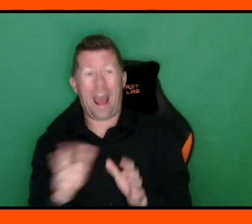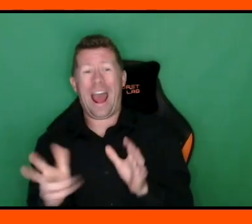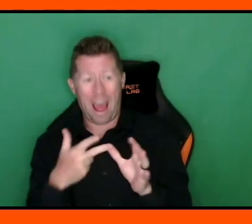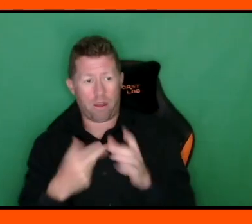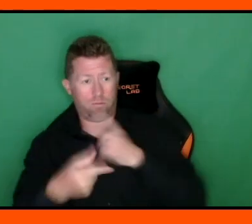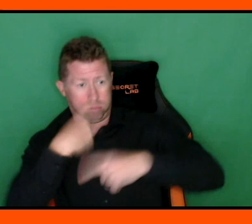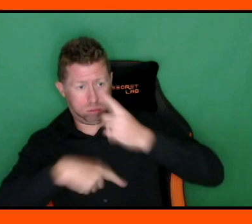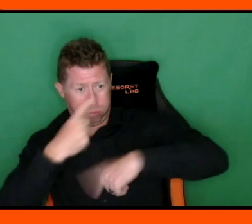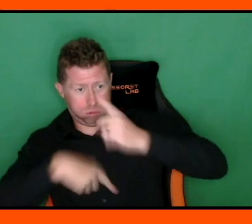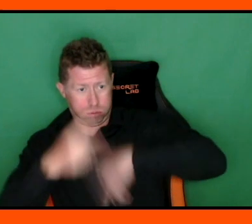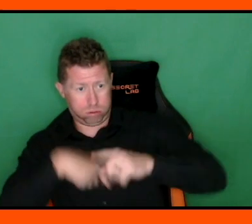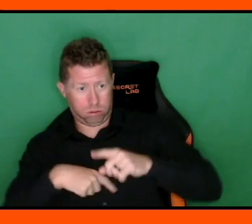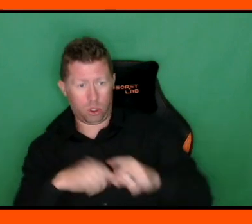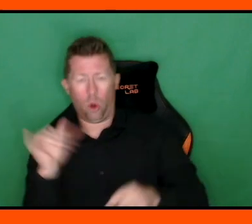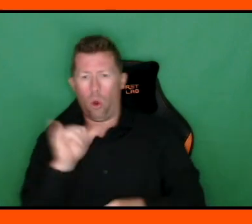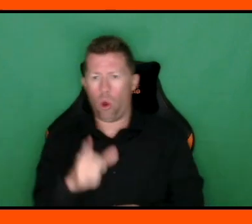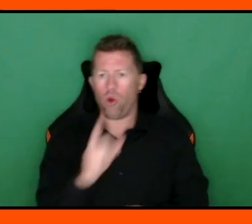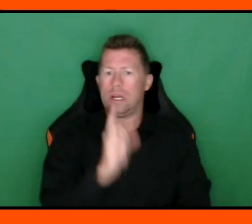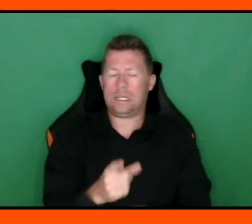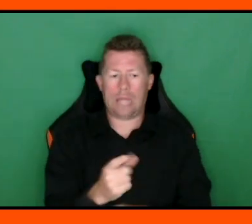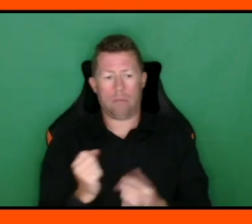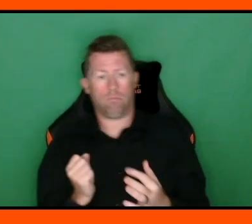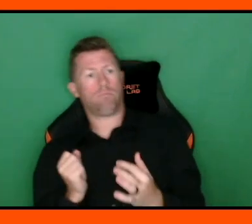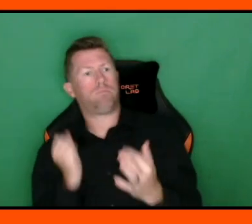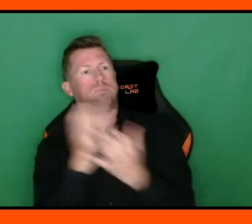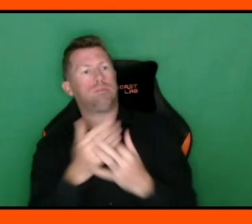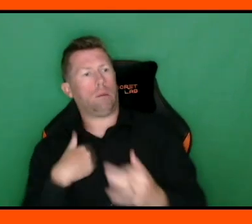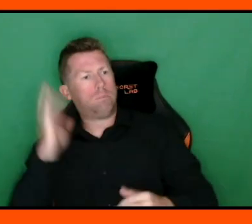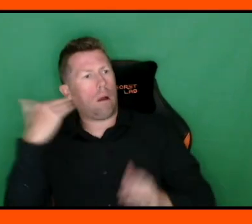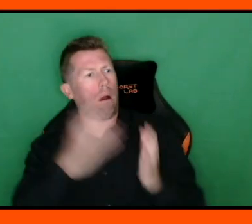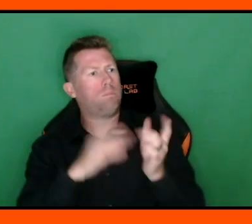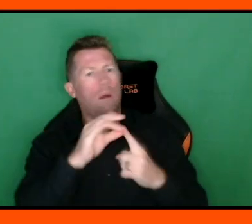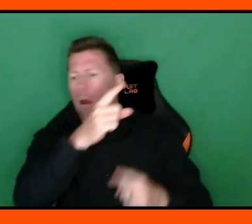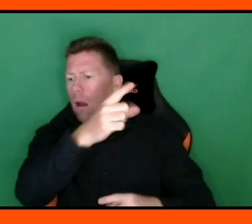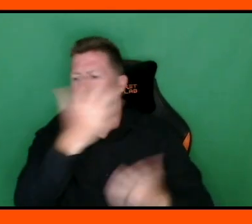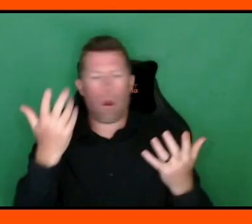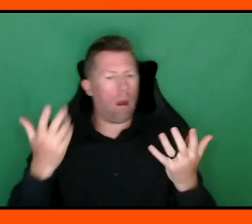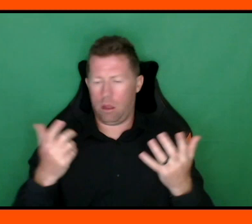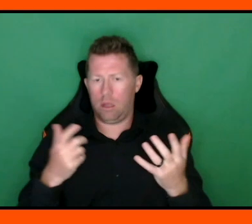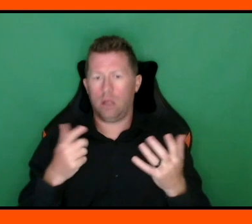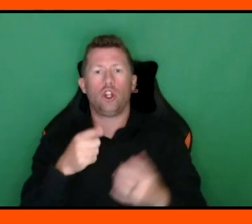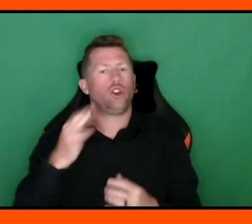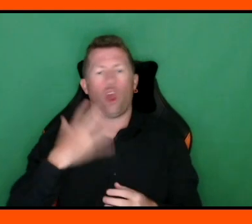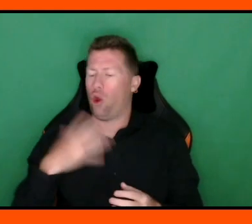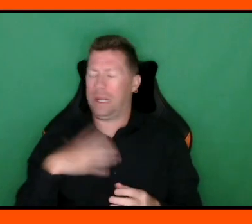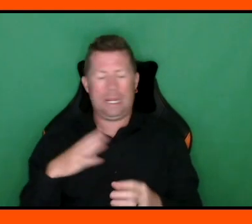or you sent correspondence to your local Member of Parliament of the Australian Statistician you don’t need to put in another submission.